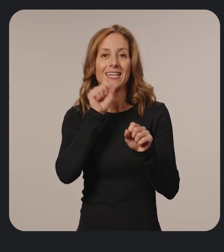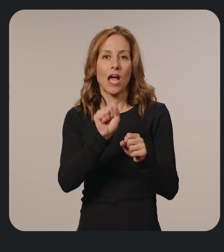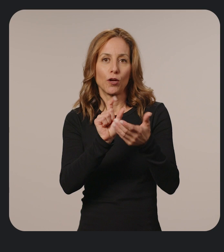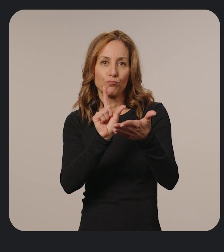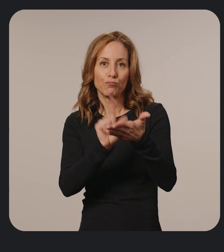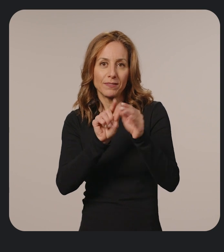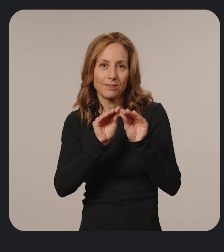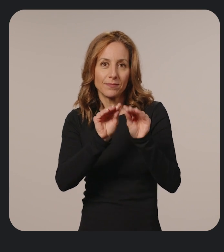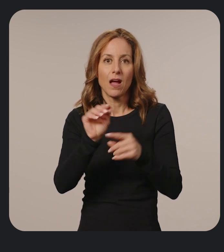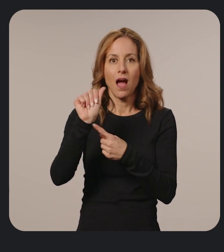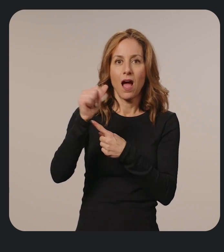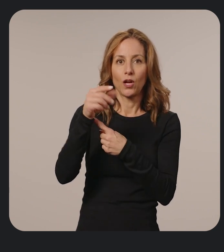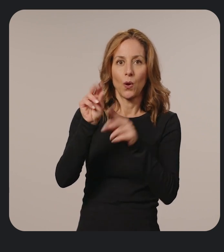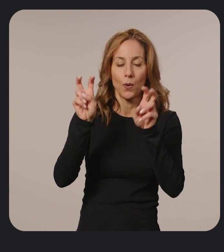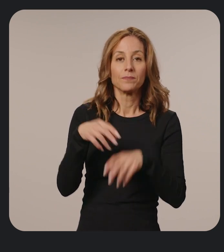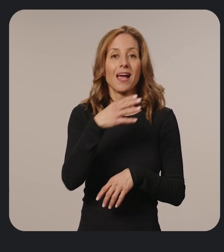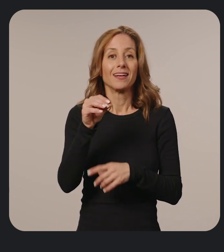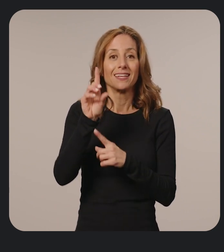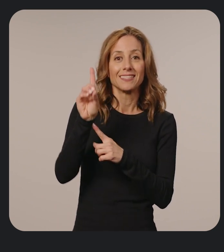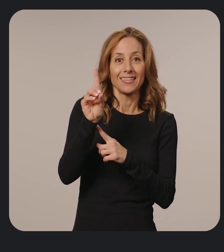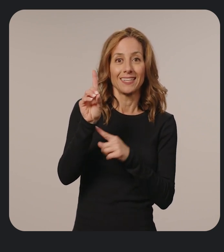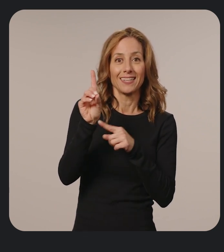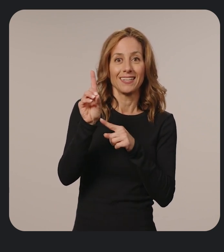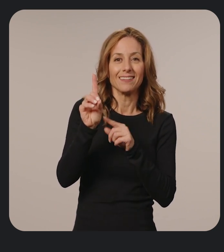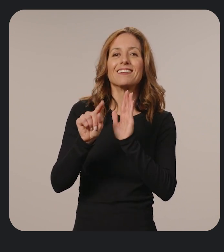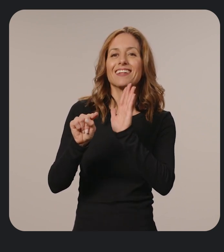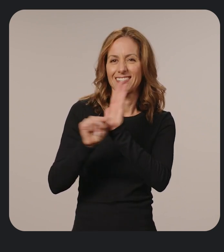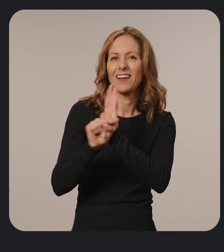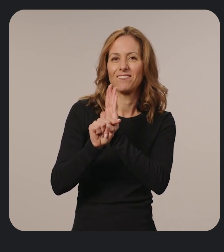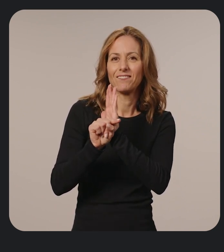And for this one, we can print out ago, and D, of course,